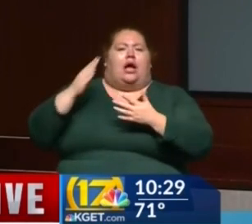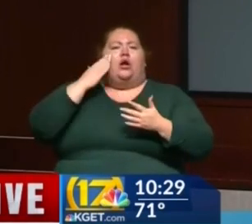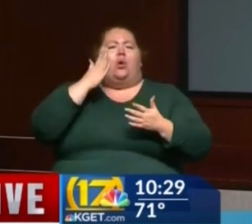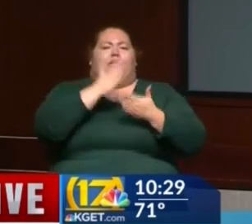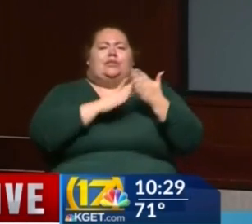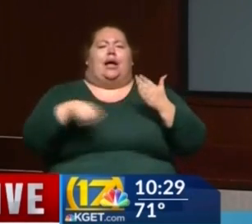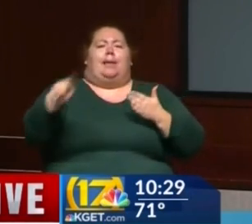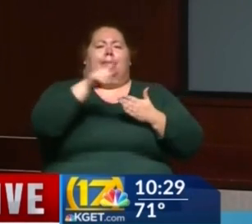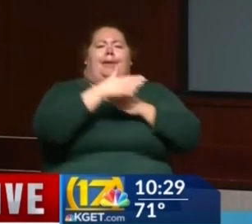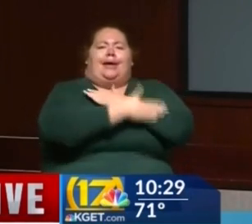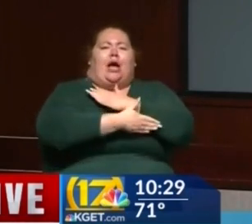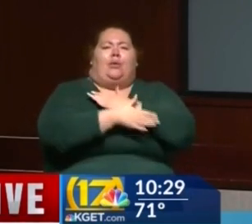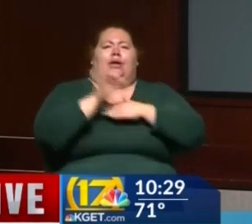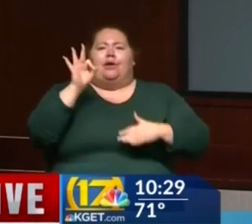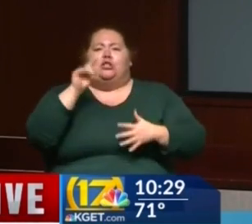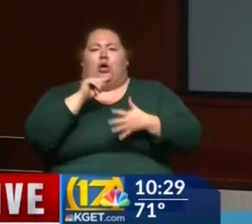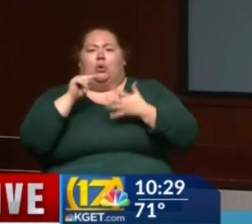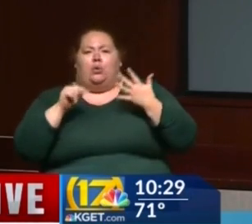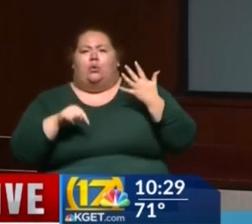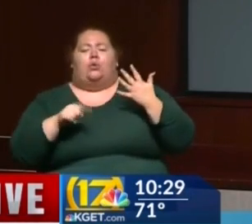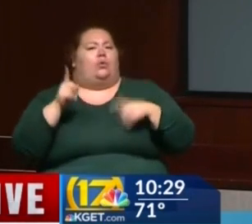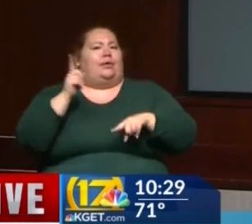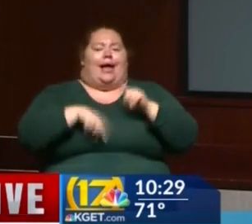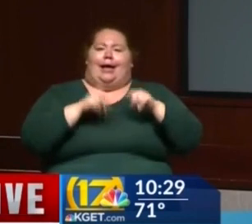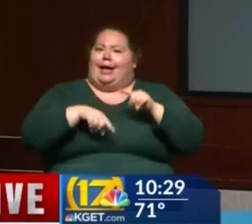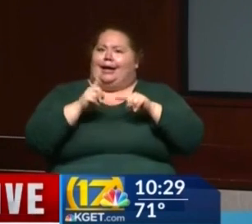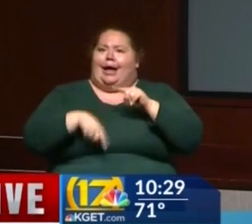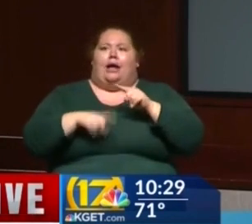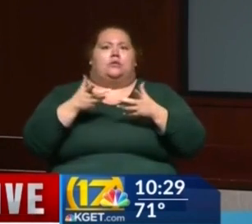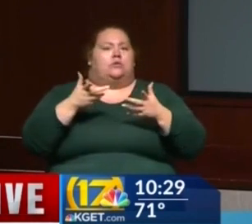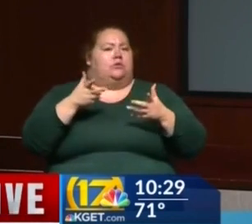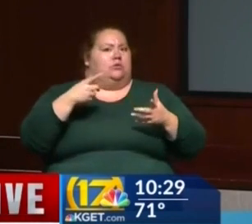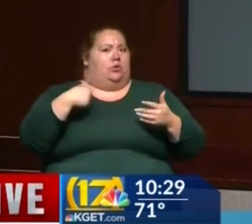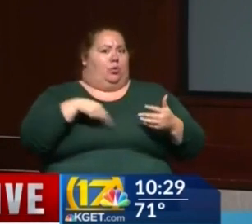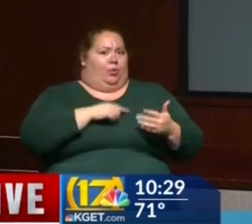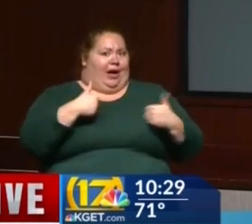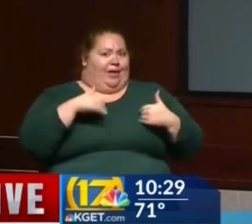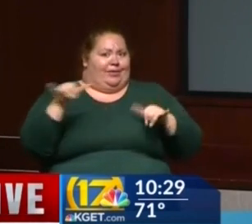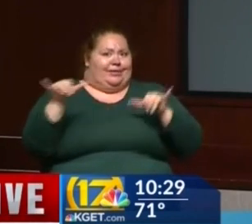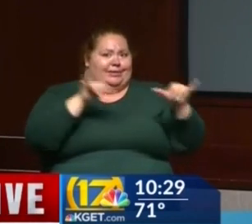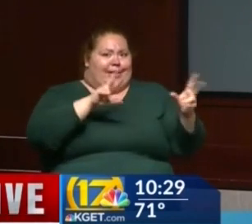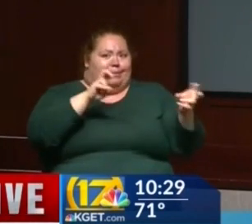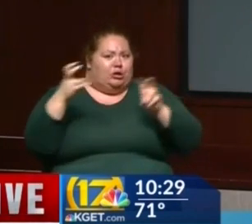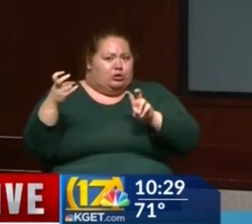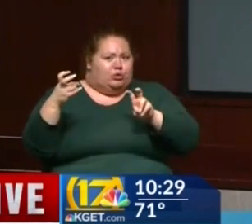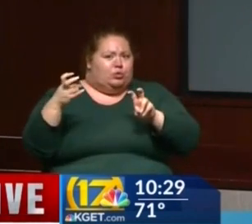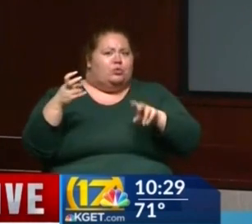THE CALCULATIONS THEY ARE DOING ON TESTING I KNOW IT HAS BEEN